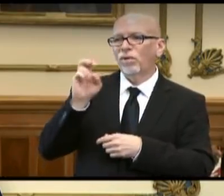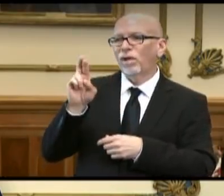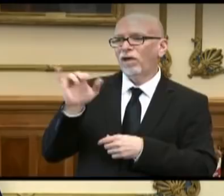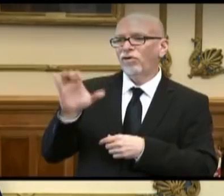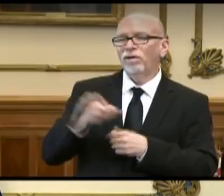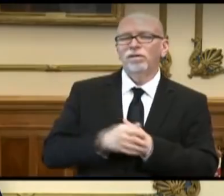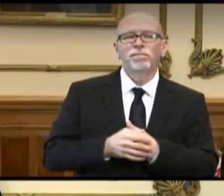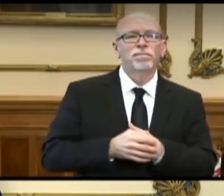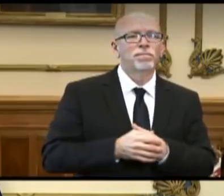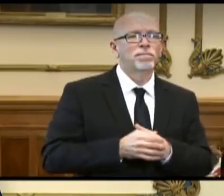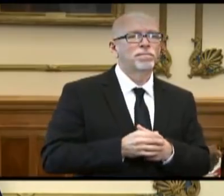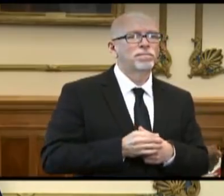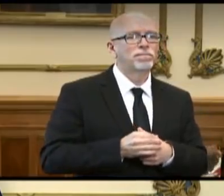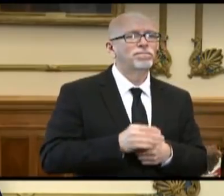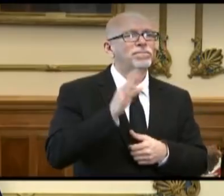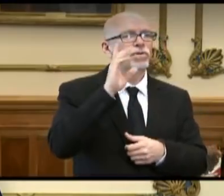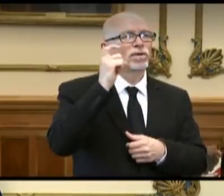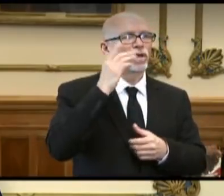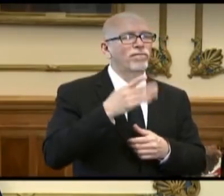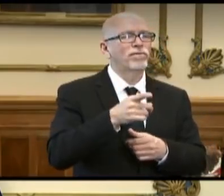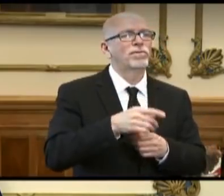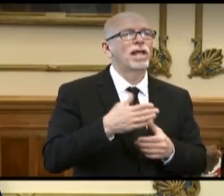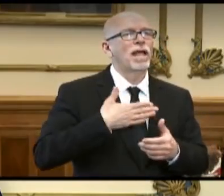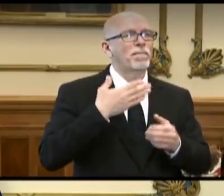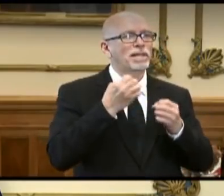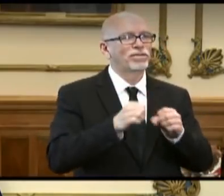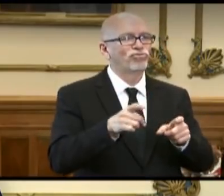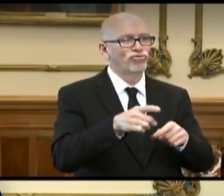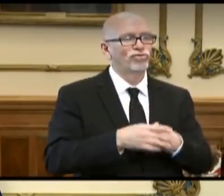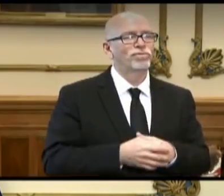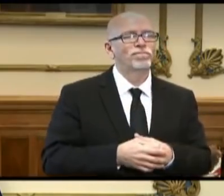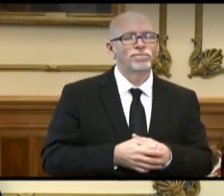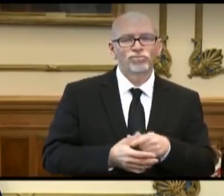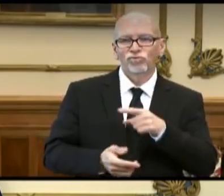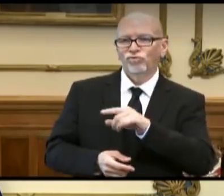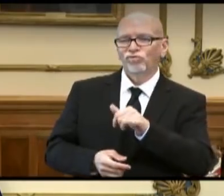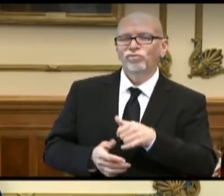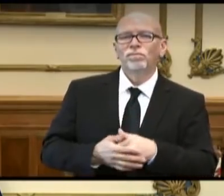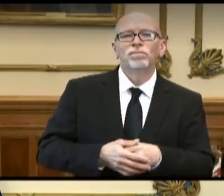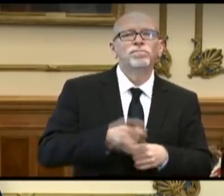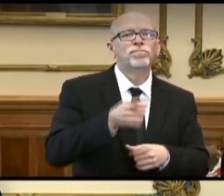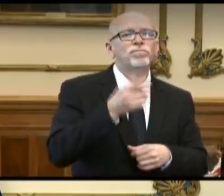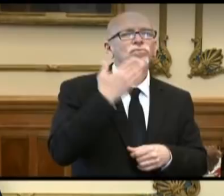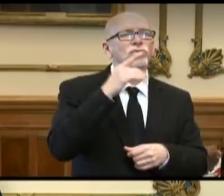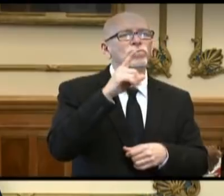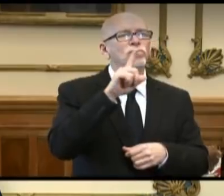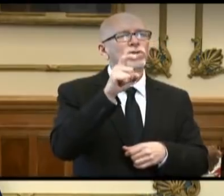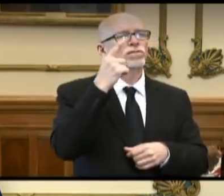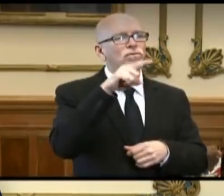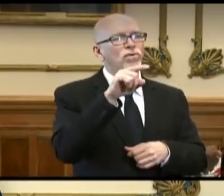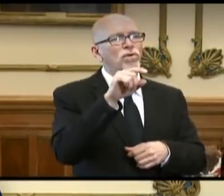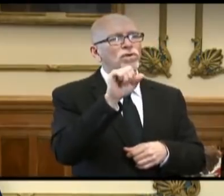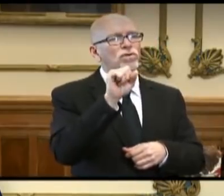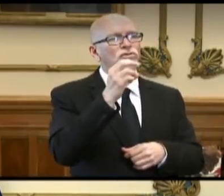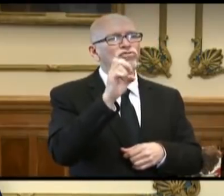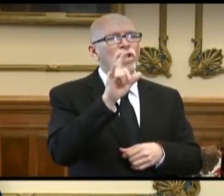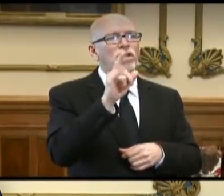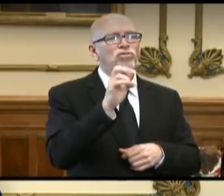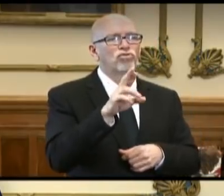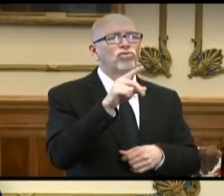DIFFERENCE BECAUSE WE ALL ARE IN THIS TOGETHER. ERIC FURMAN, WIBC. HELLO, ERIC. HELLO, GOVERNOR. HAPPY EASTER.